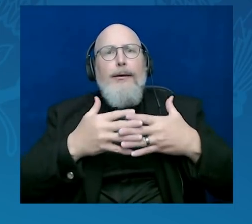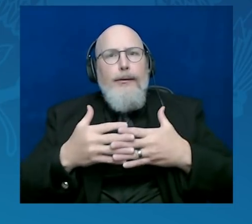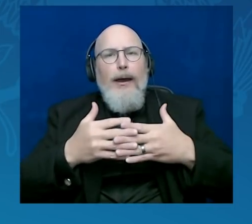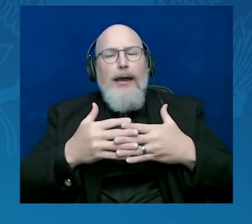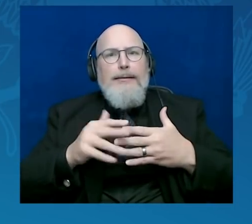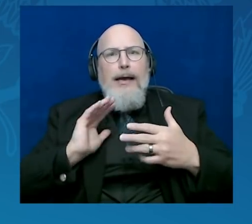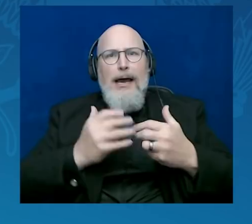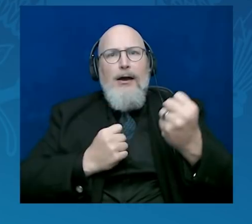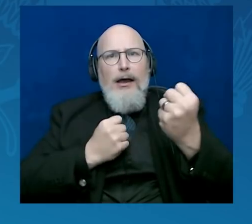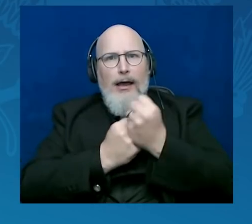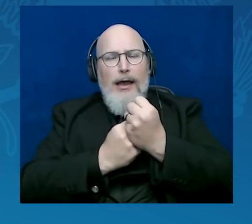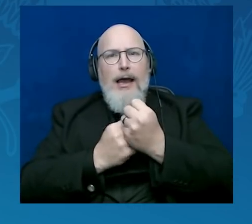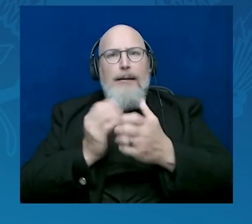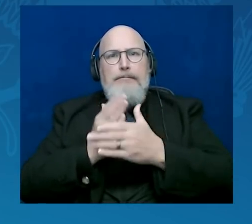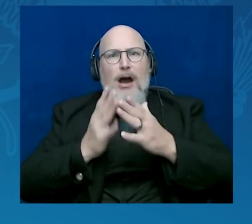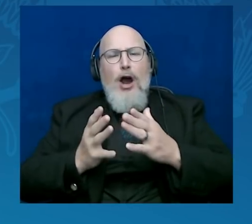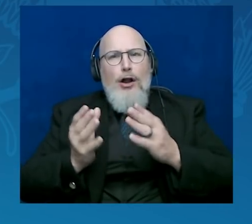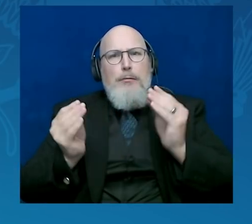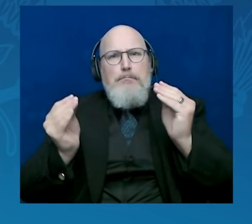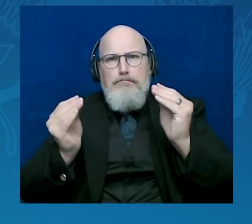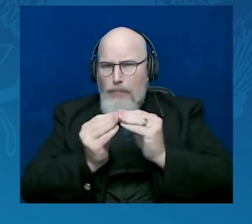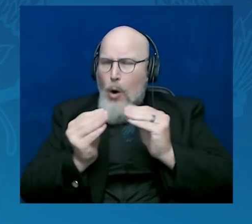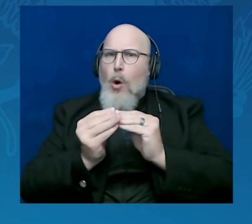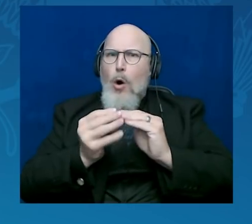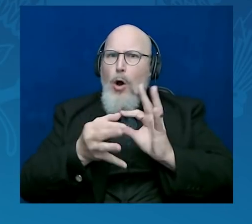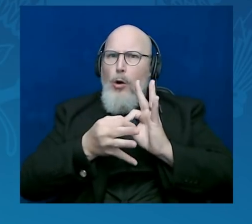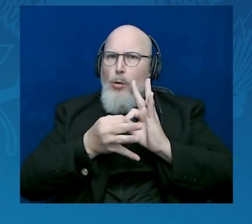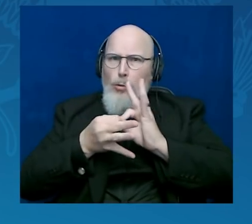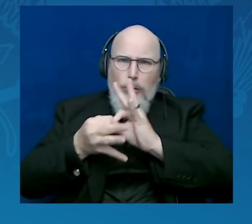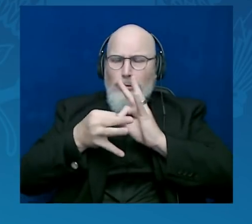Today, we are clear in our purpose.